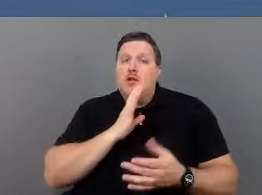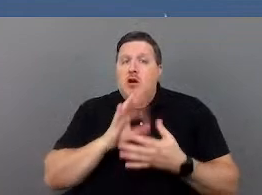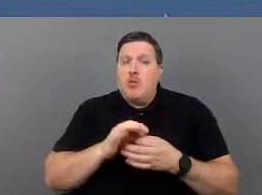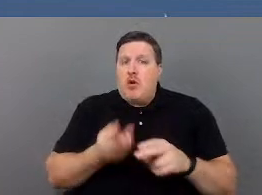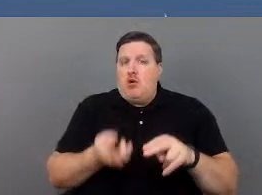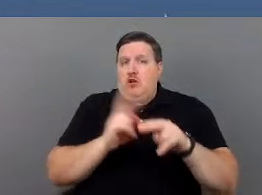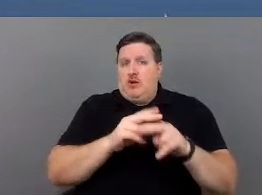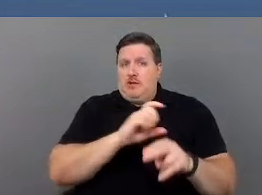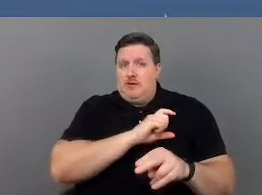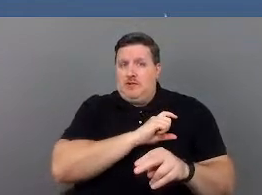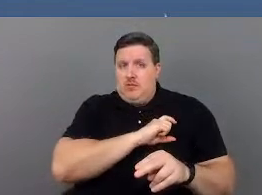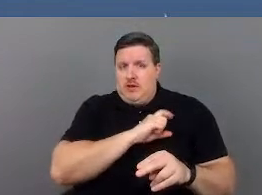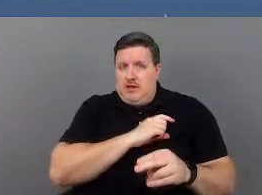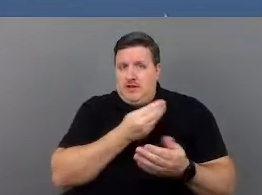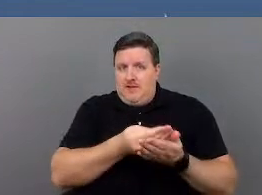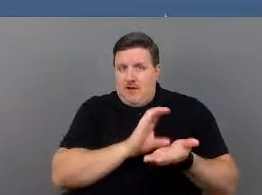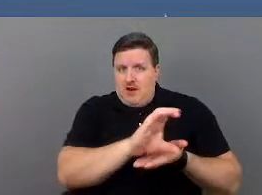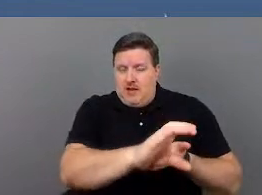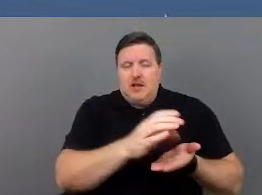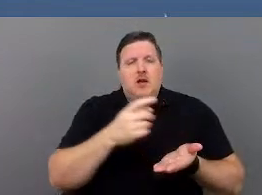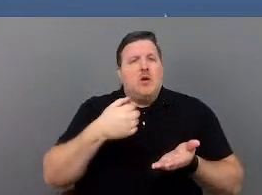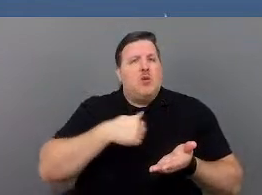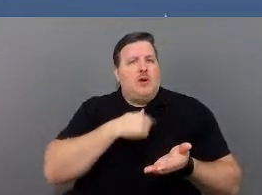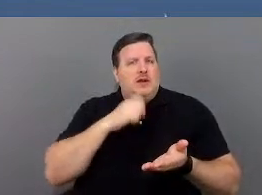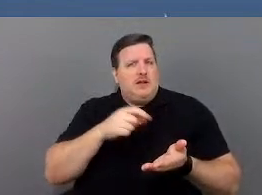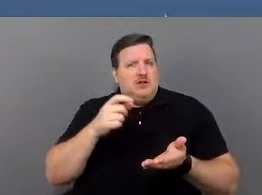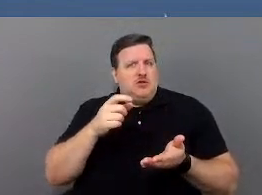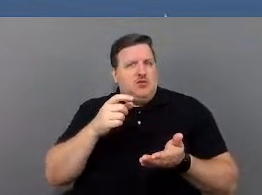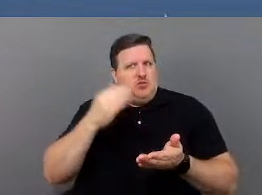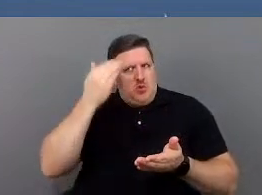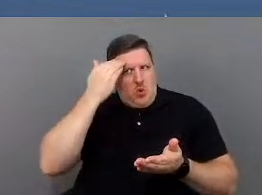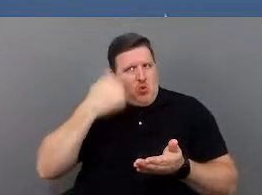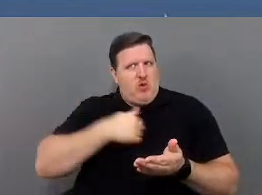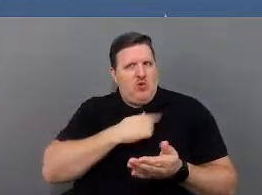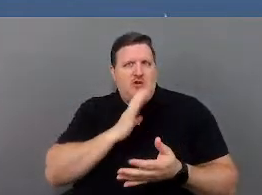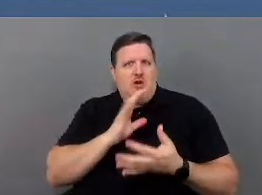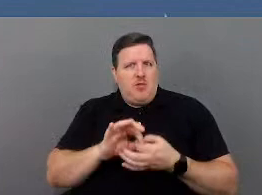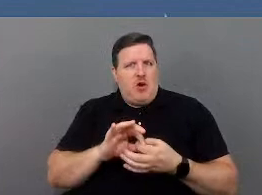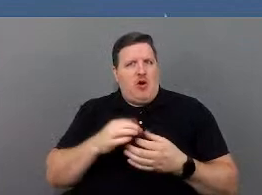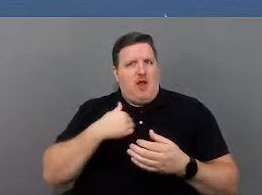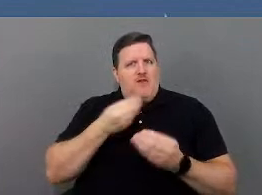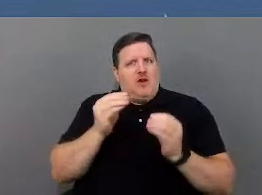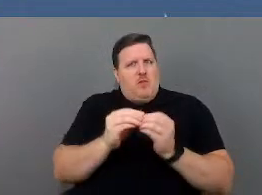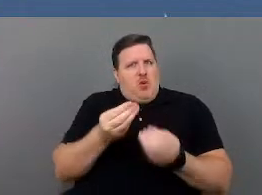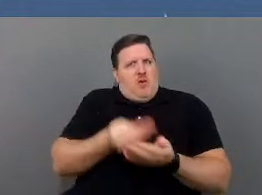ABOUT PUTTING FUNDING, I THINK WE NEED TO RECOGNIZE THAT WE'RE TALKING MORE MONEY INTO AN ORGANIZATION THAT